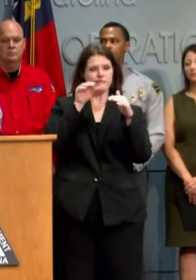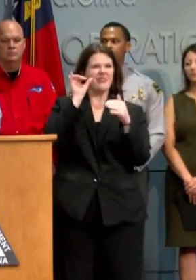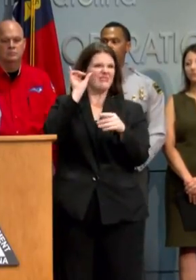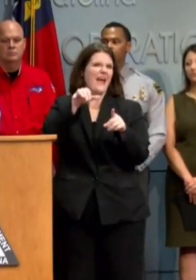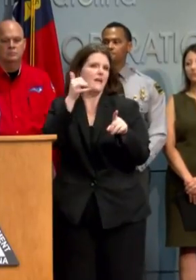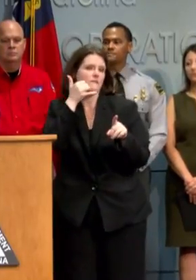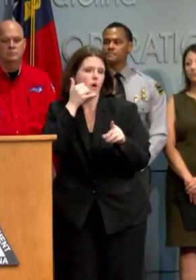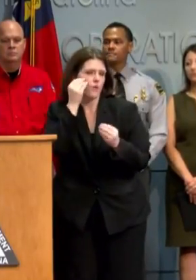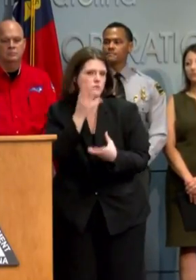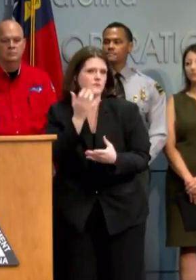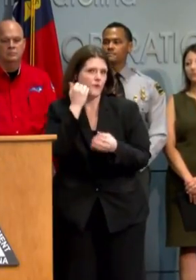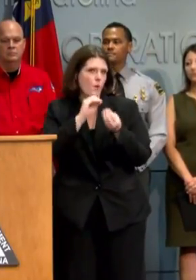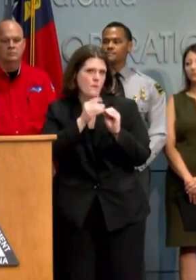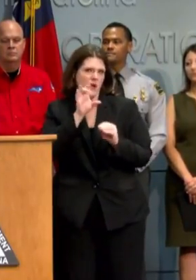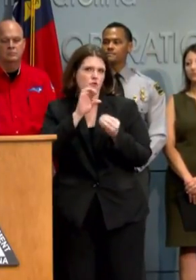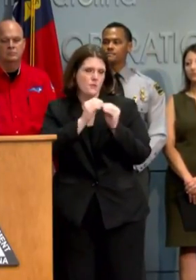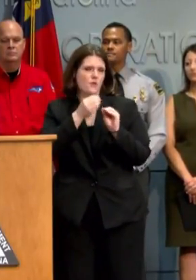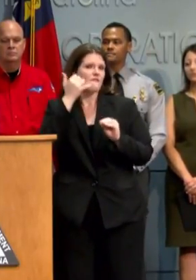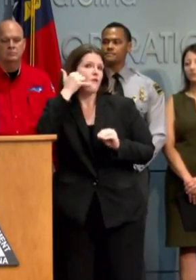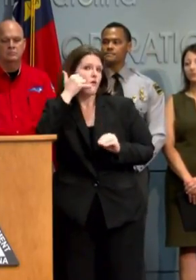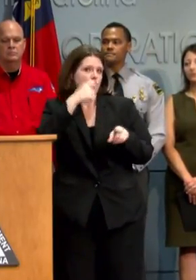BUT TO BEGIN THE FEMA PROCESS,